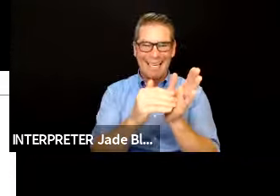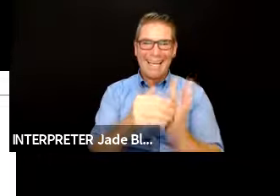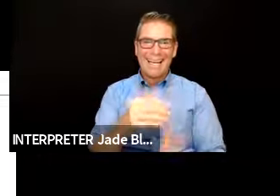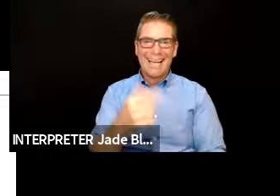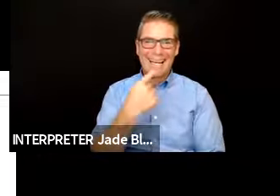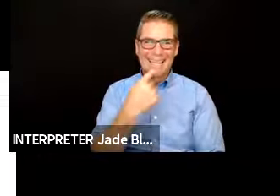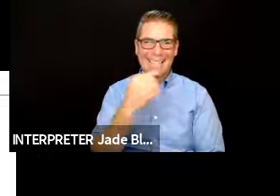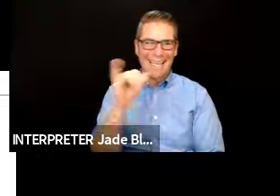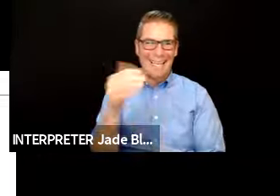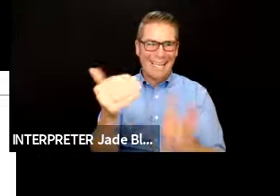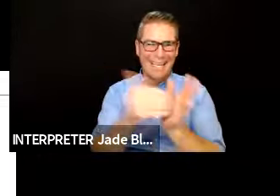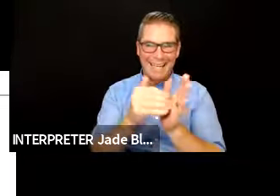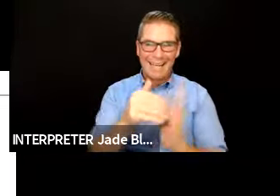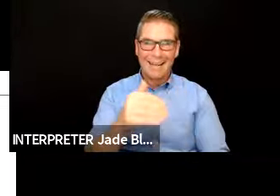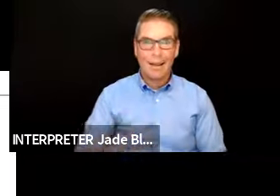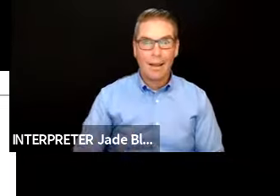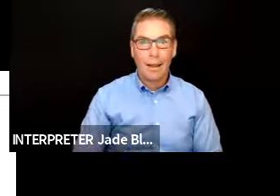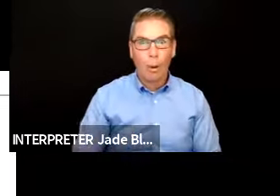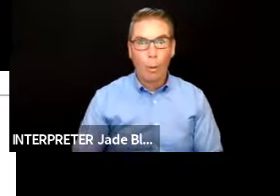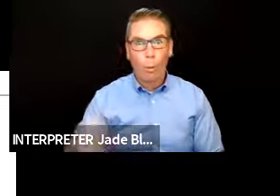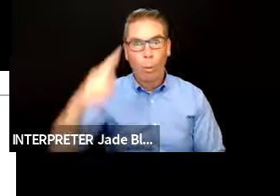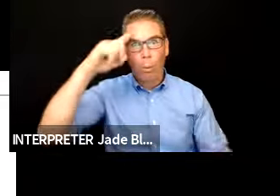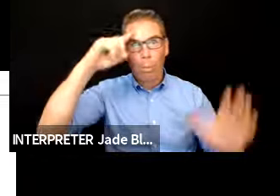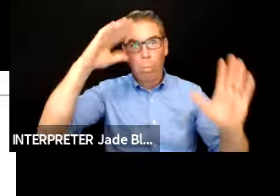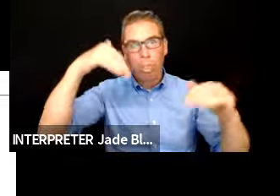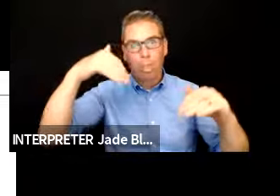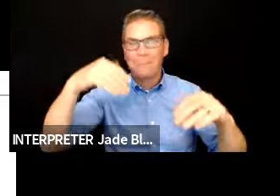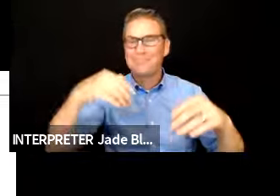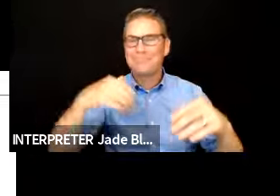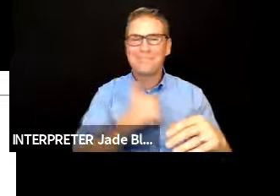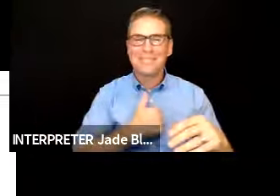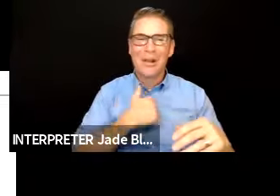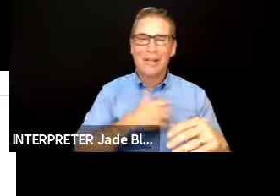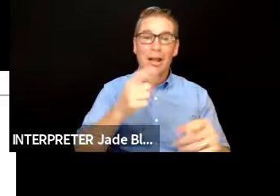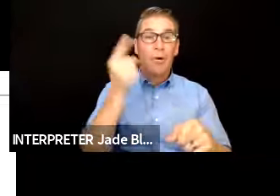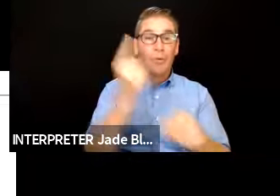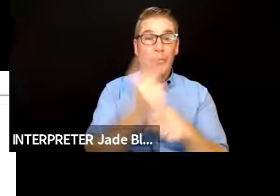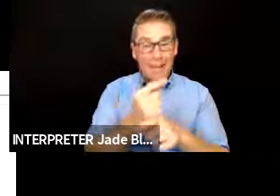I should have interpreted it.